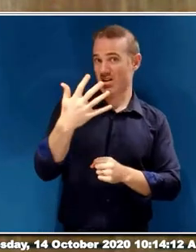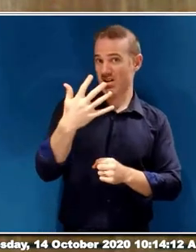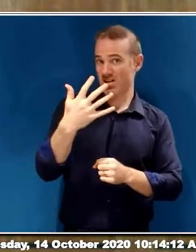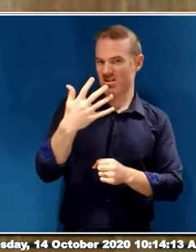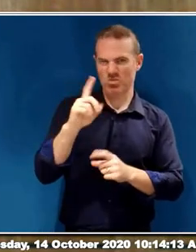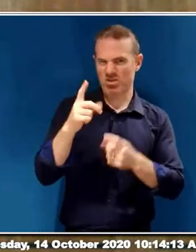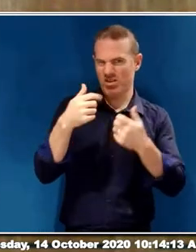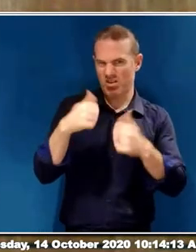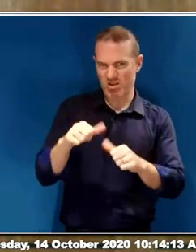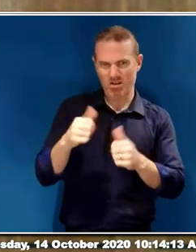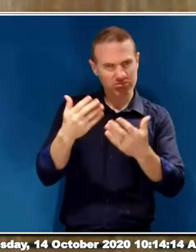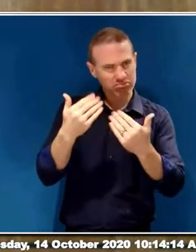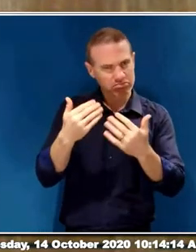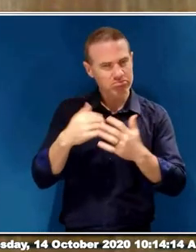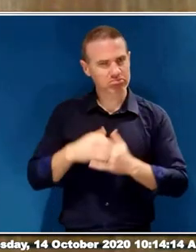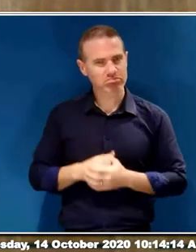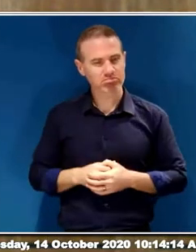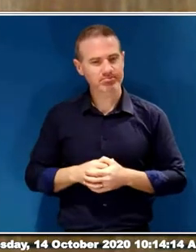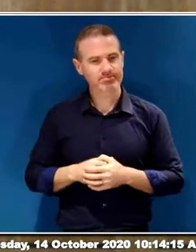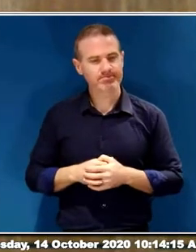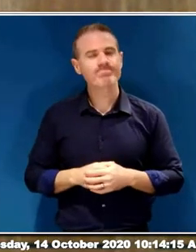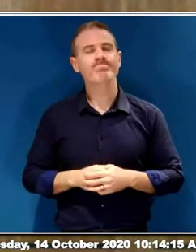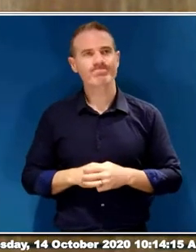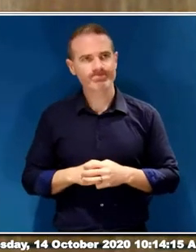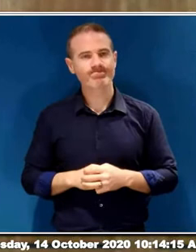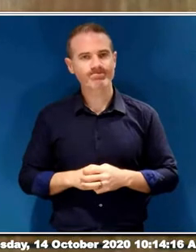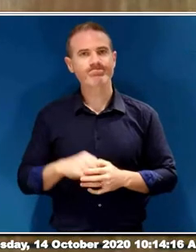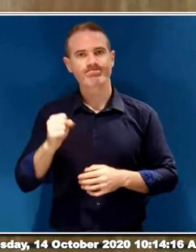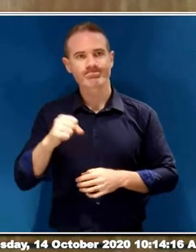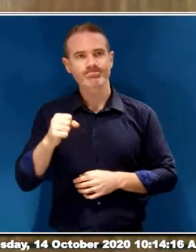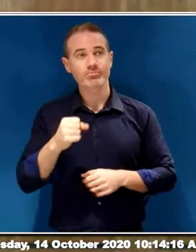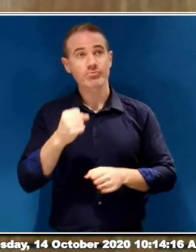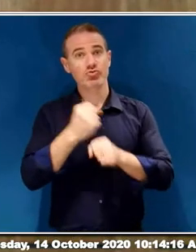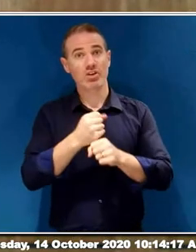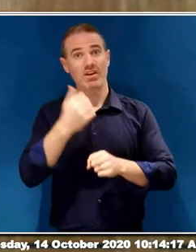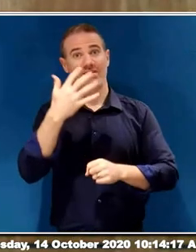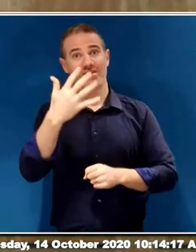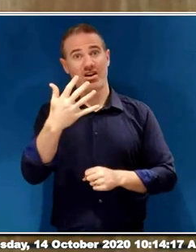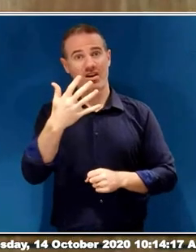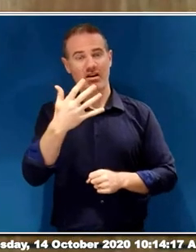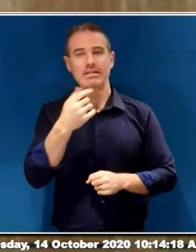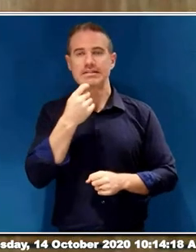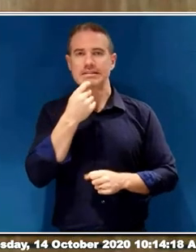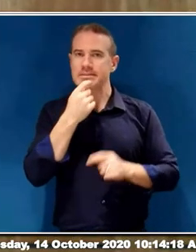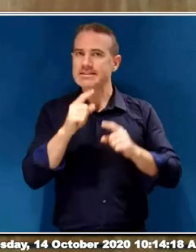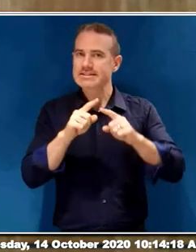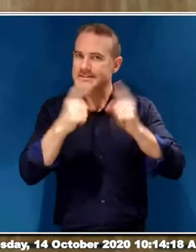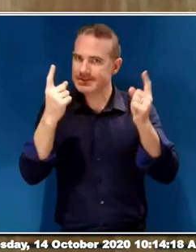So beginning of Year 5 was a little bit different. The school that he was at, School 1,